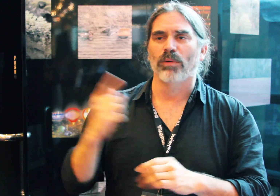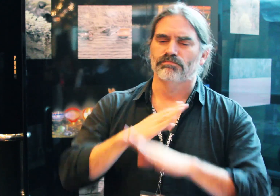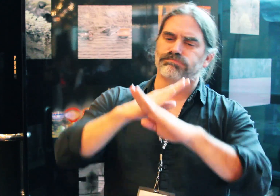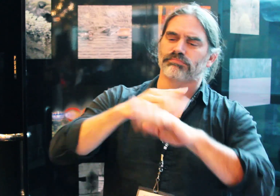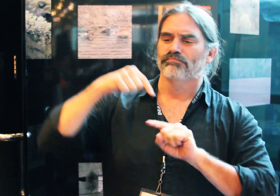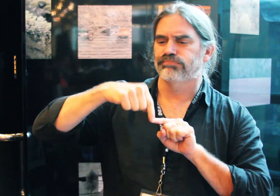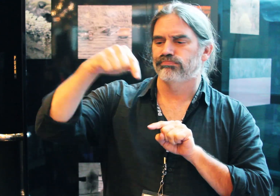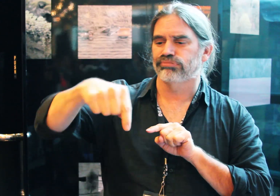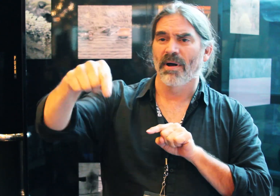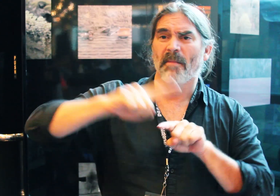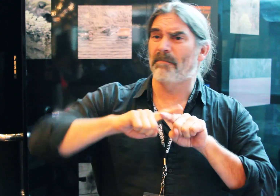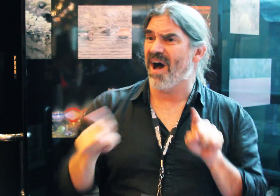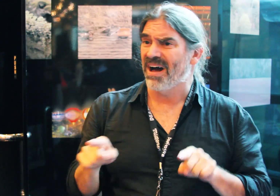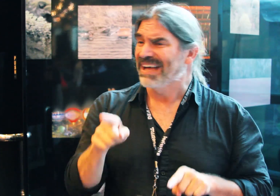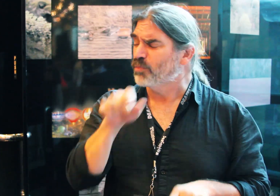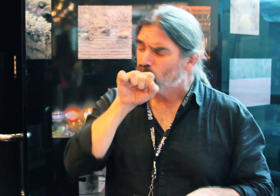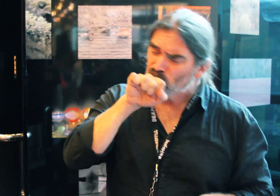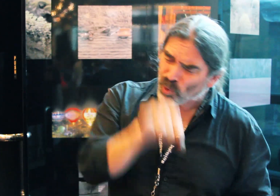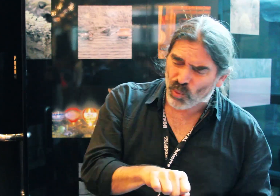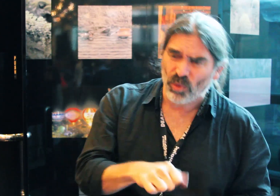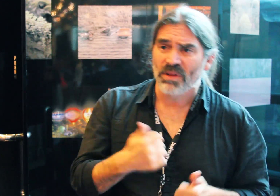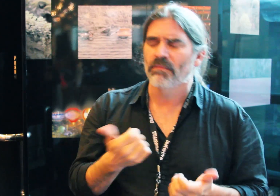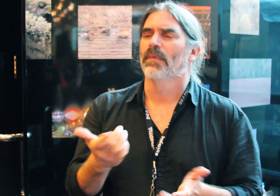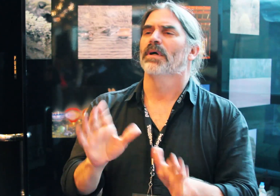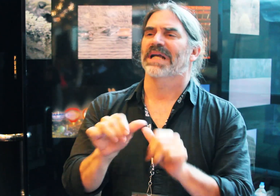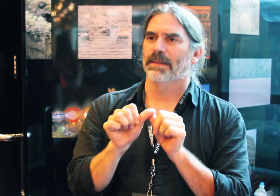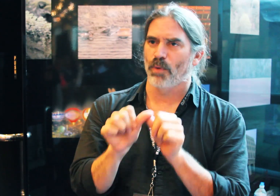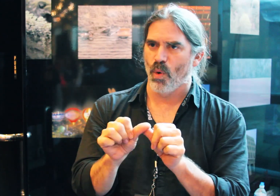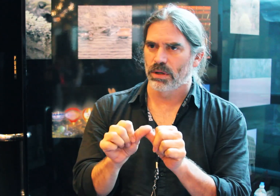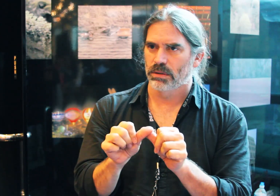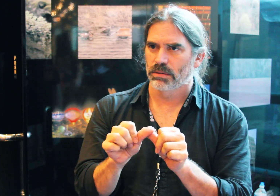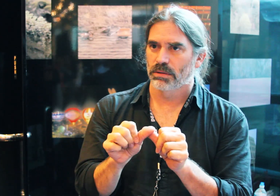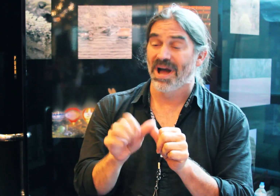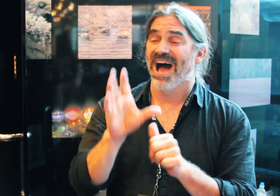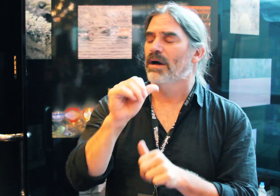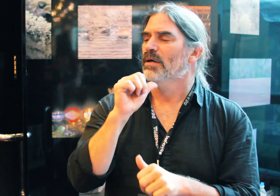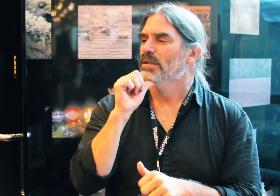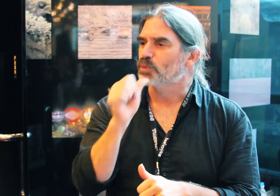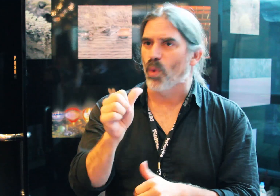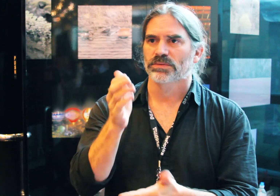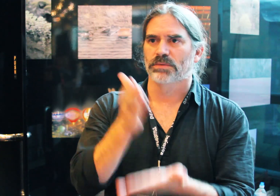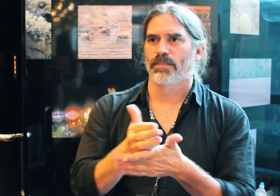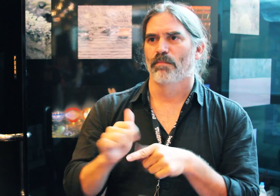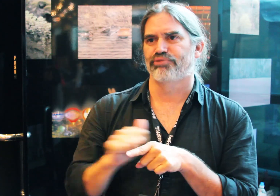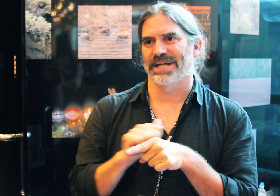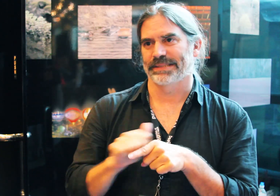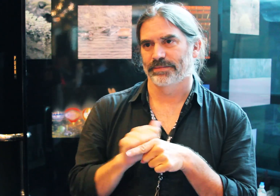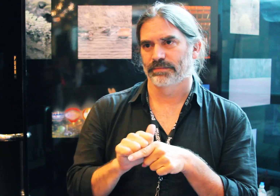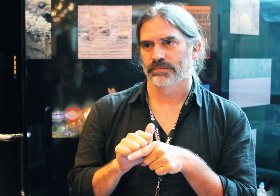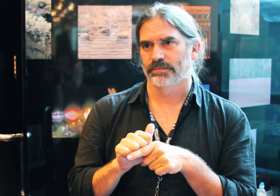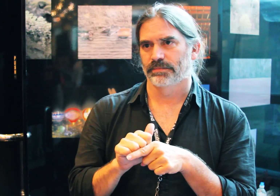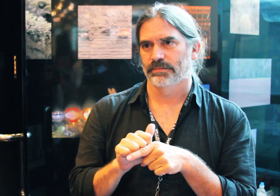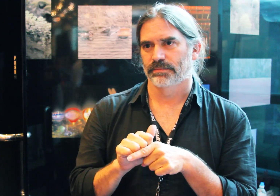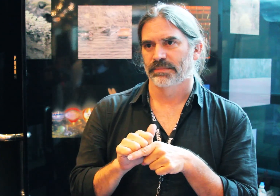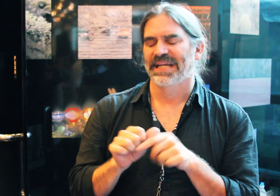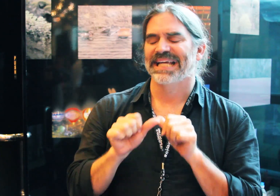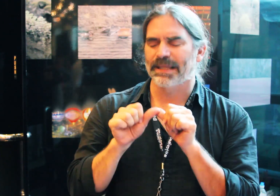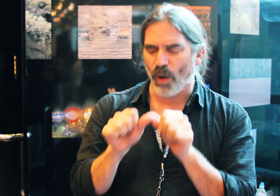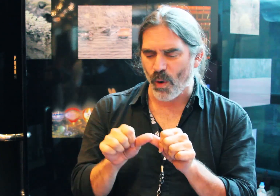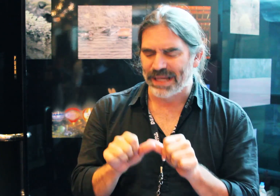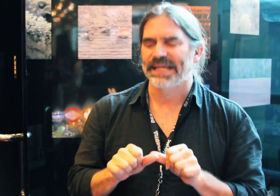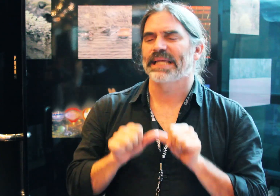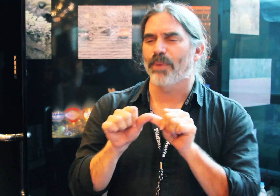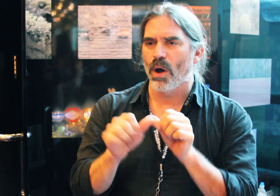and try to knock you down, but if you love it...keep going. Don't stop practicing. Keep going, keep going